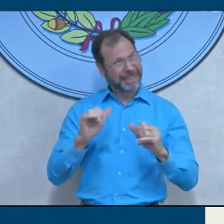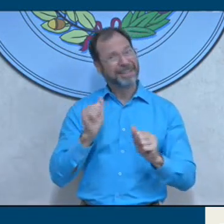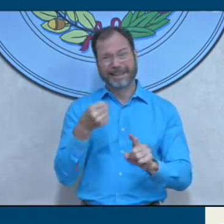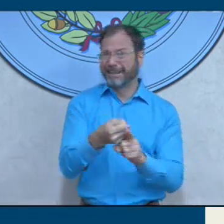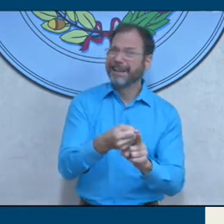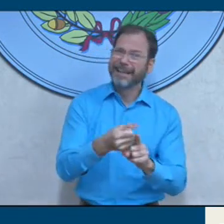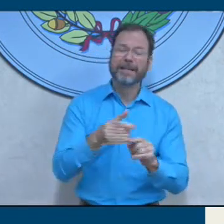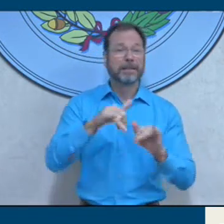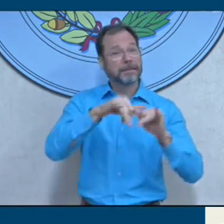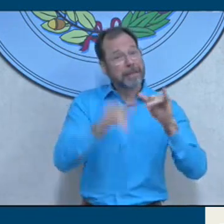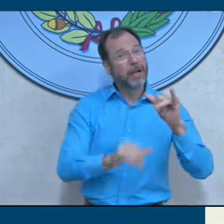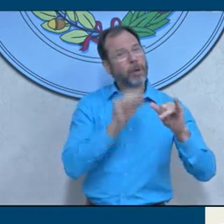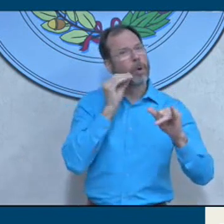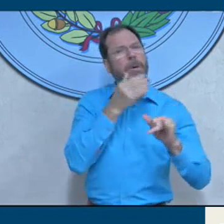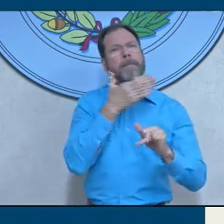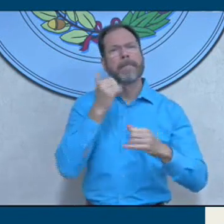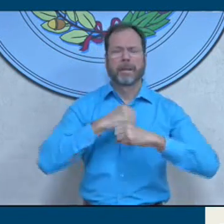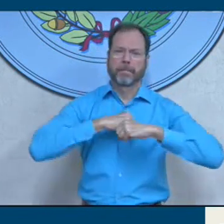GROUP TO STILL I UNDERSTAND